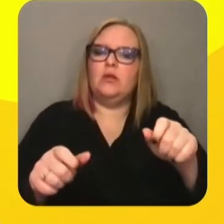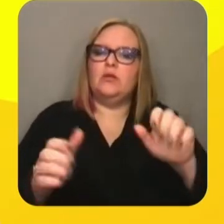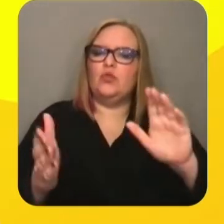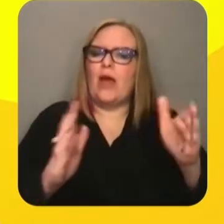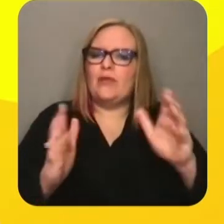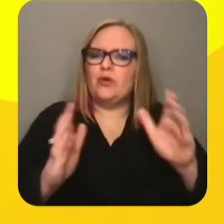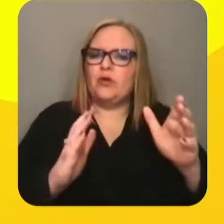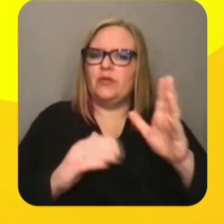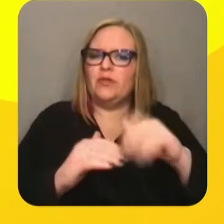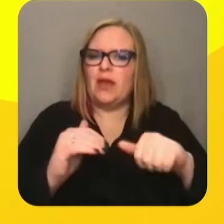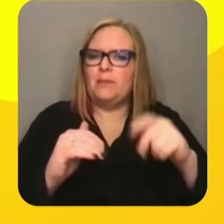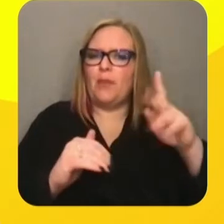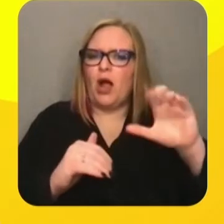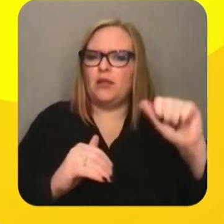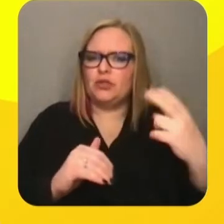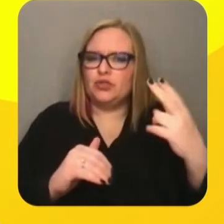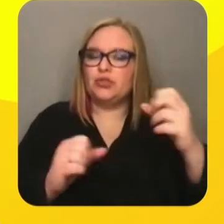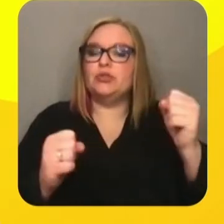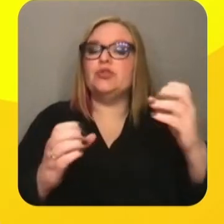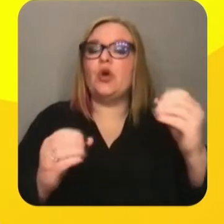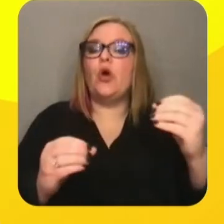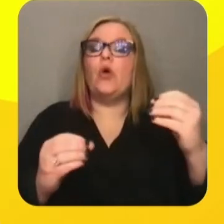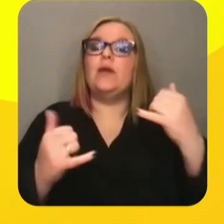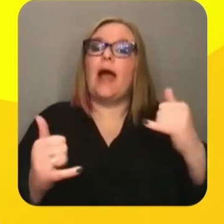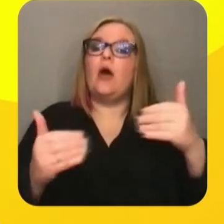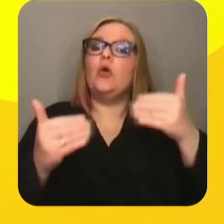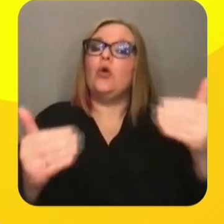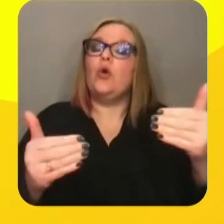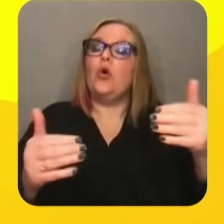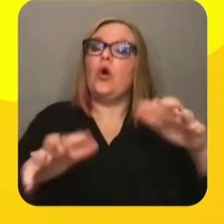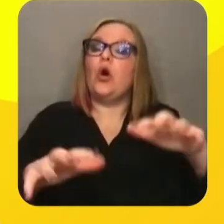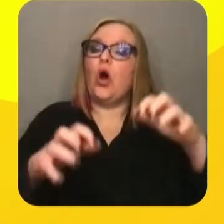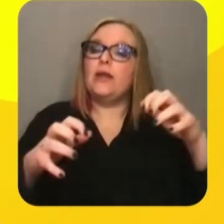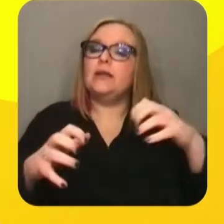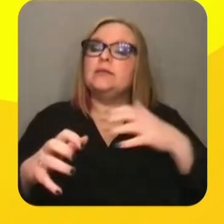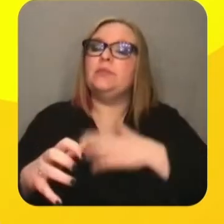So, let's move on. Audience, please do continue to put questions in the chat.